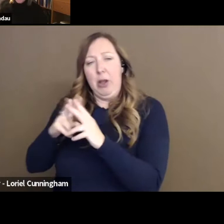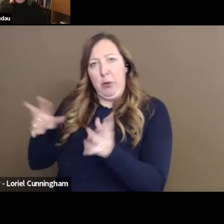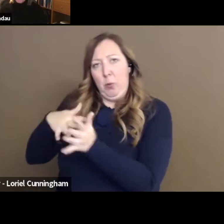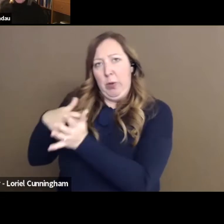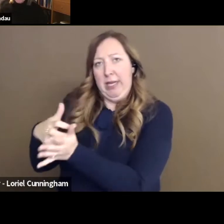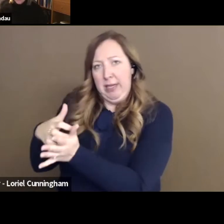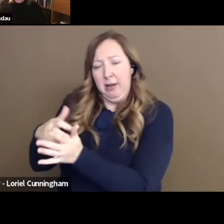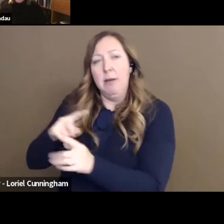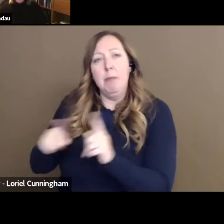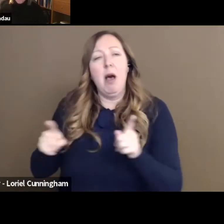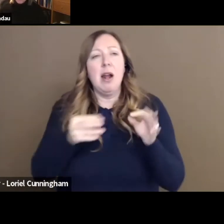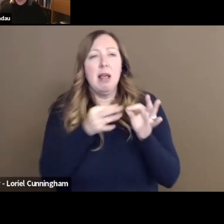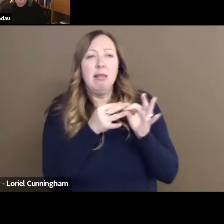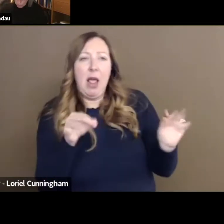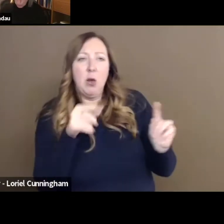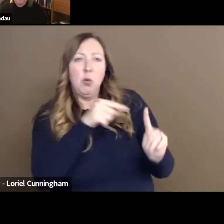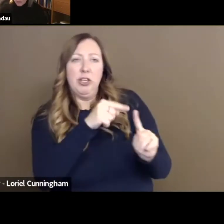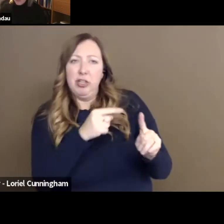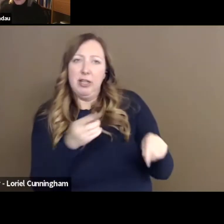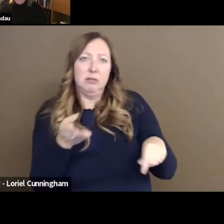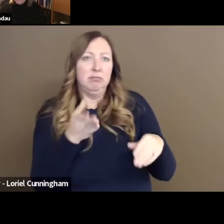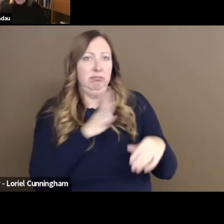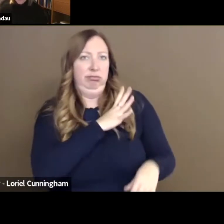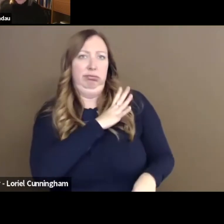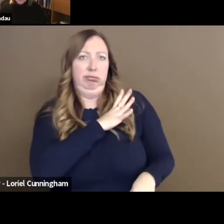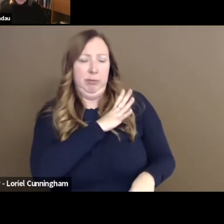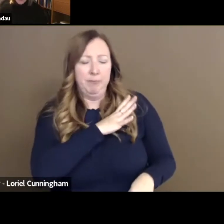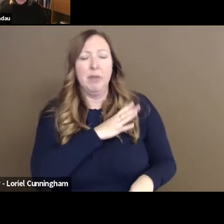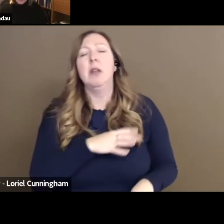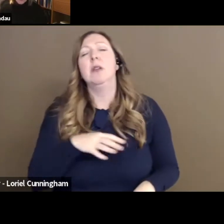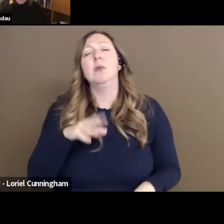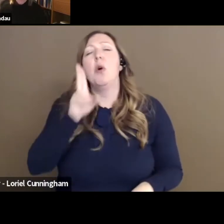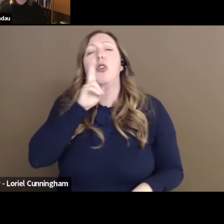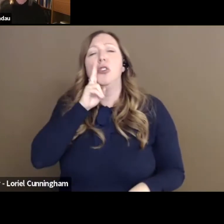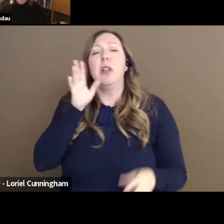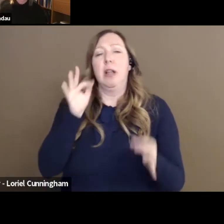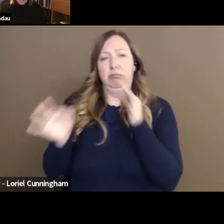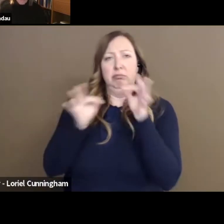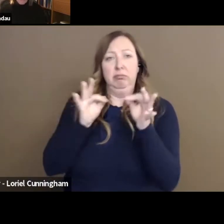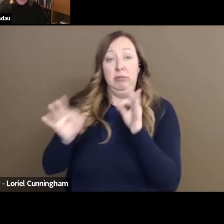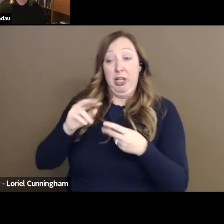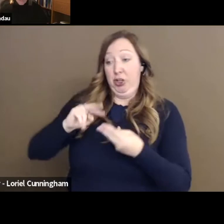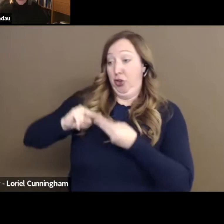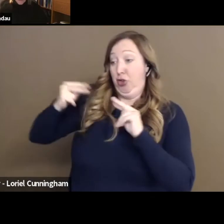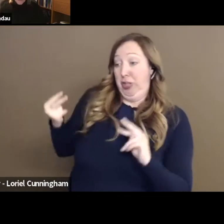were evidence for modular systems that were differentially targeted by jeans